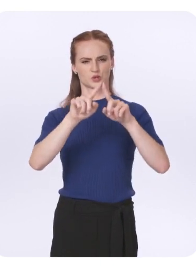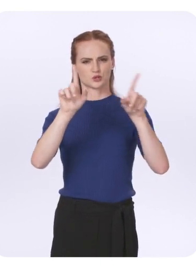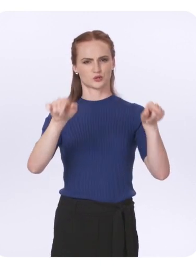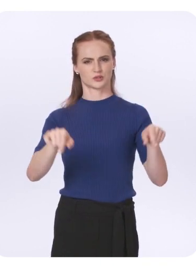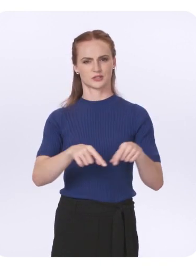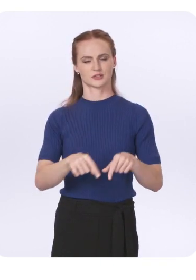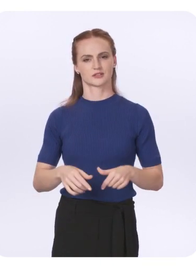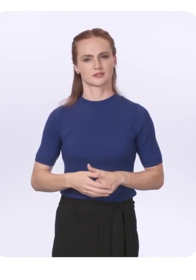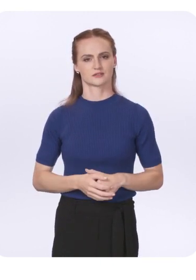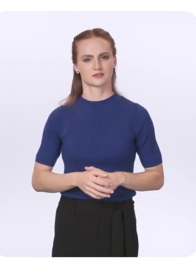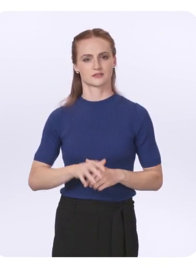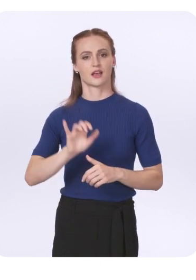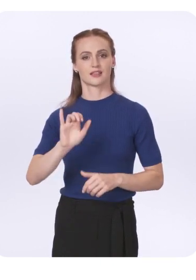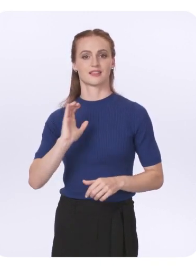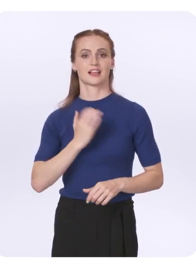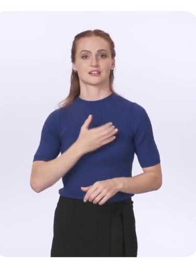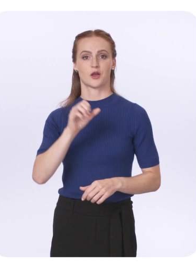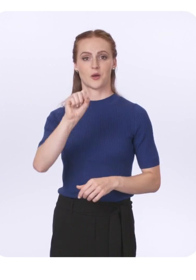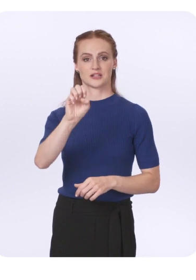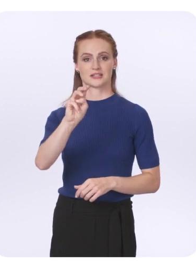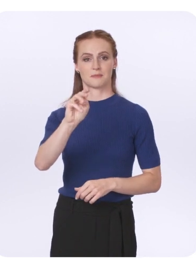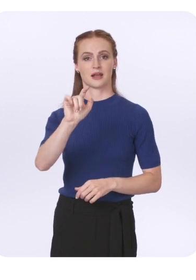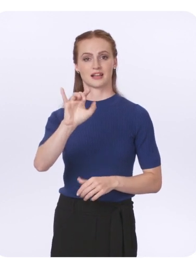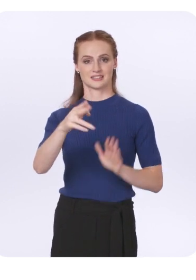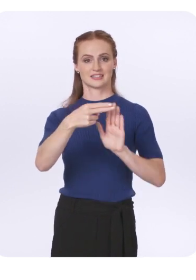Now, if you’ve noticed the shadow at some point,